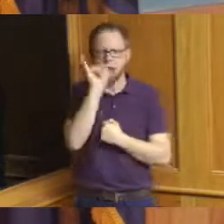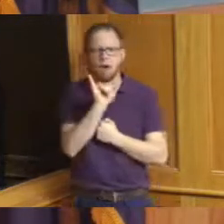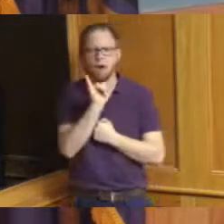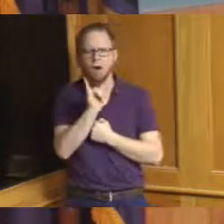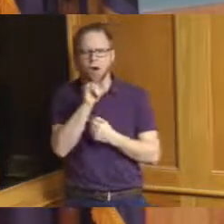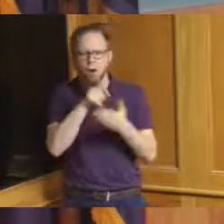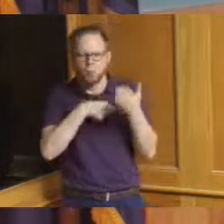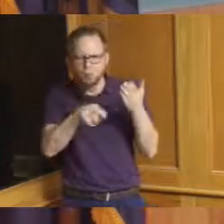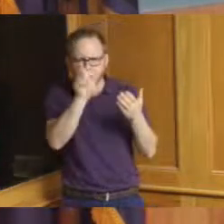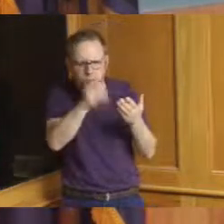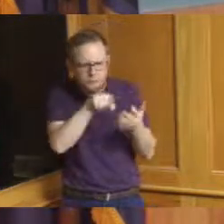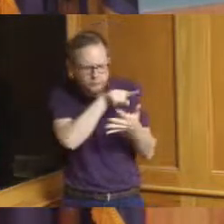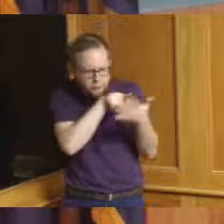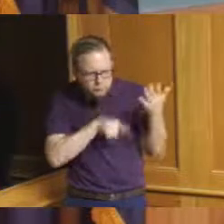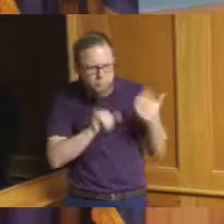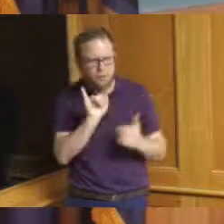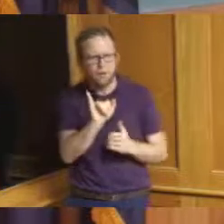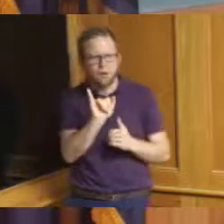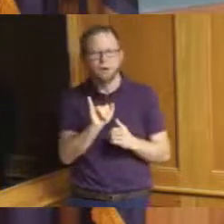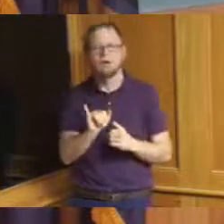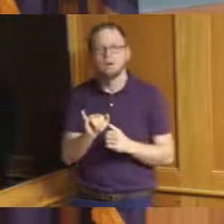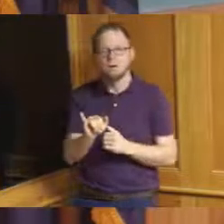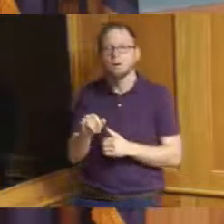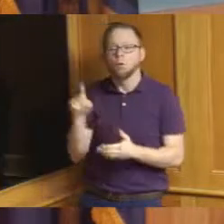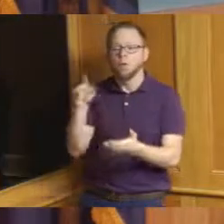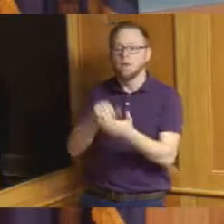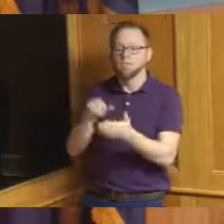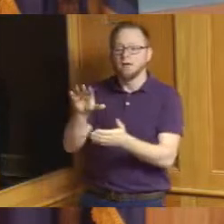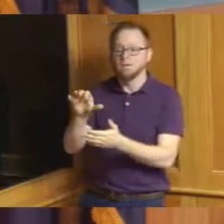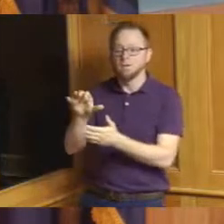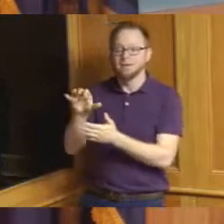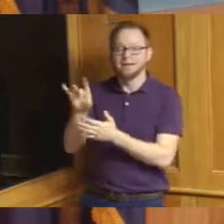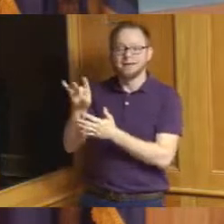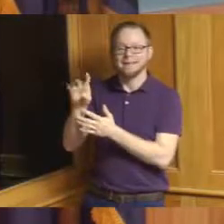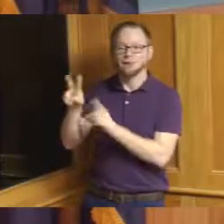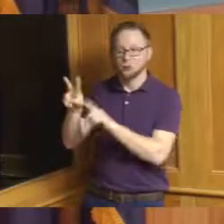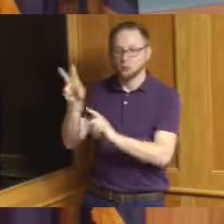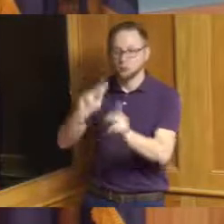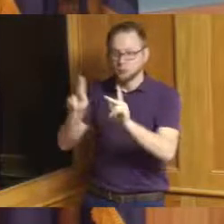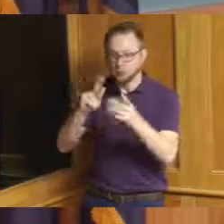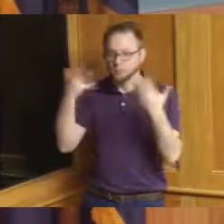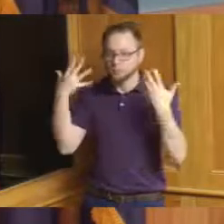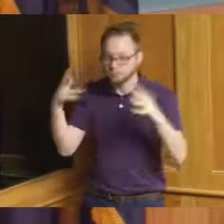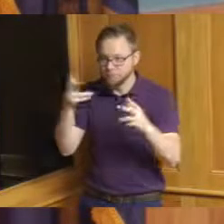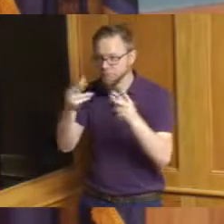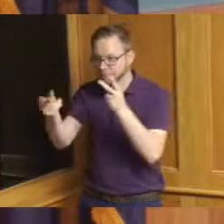and eighty-two people were vaccinated through the 513 relief bus which is basically Hamilton County